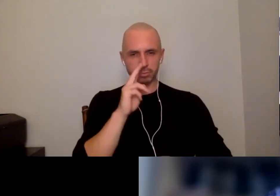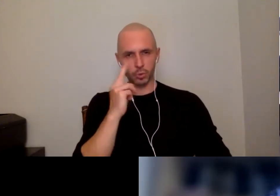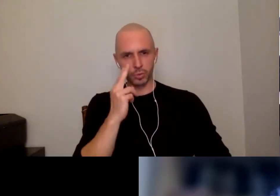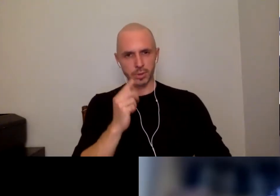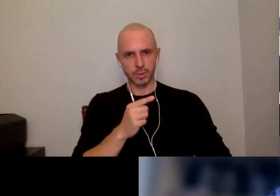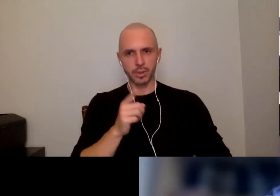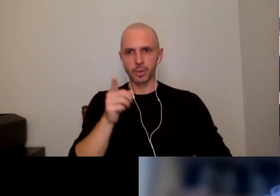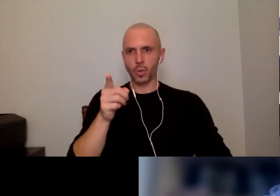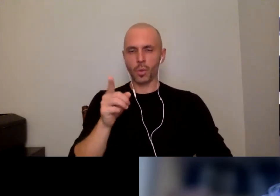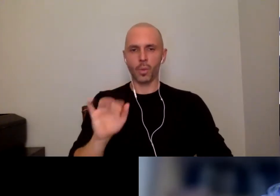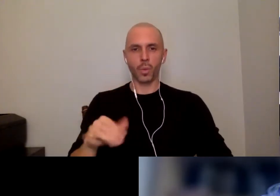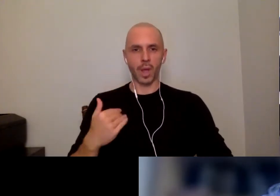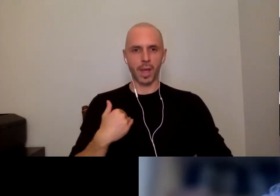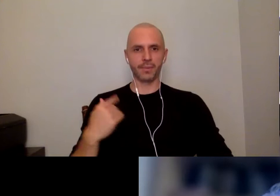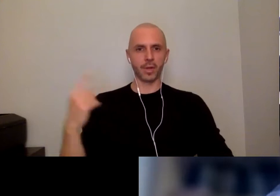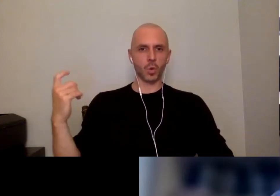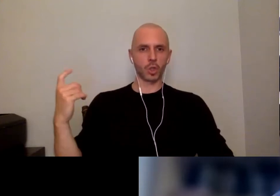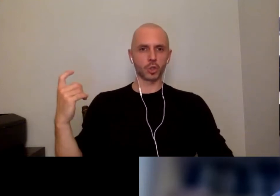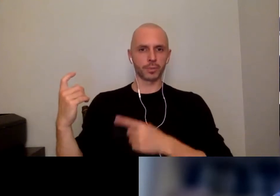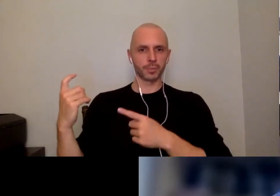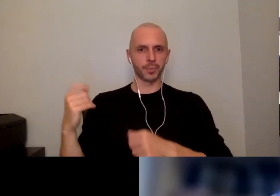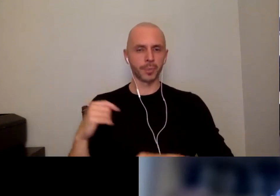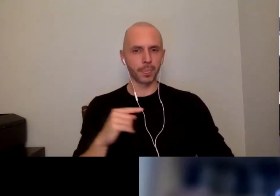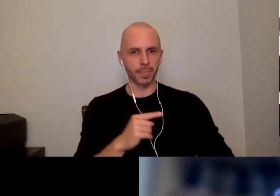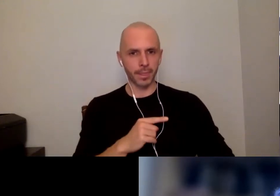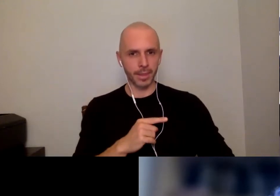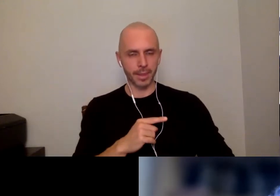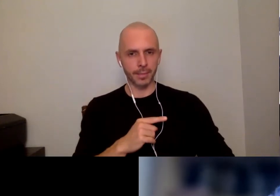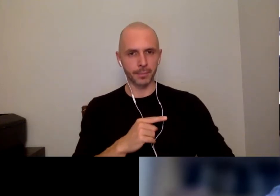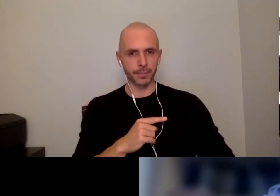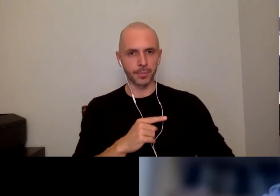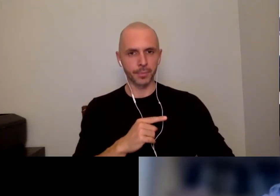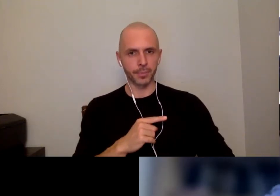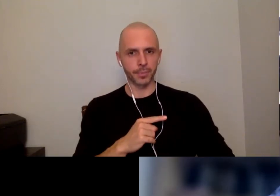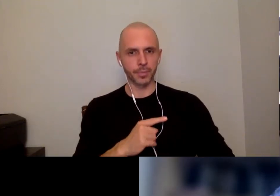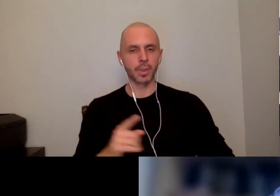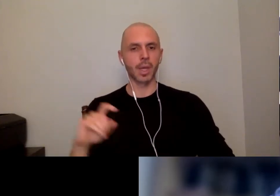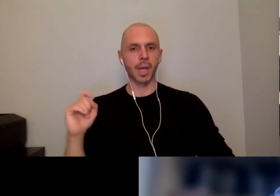here about what do you think people will be surprised to learn about you as an artist